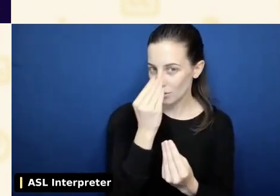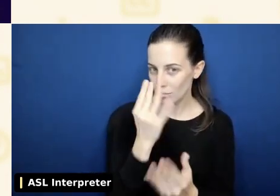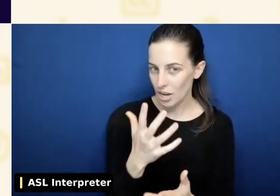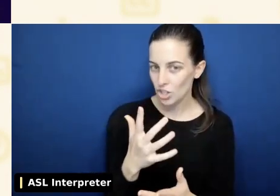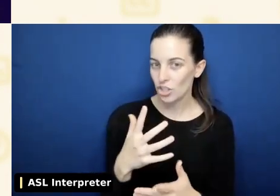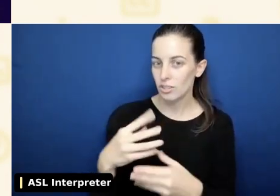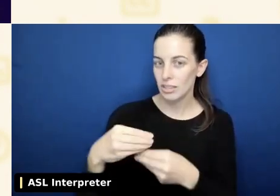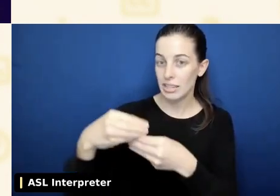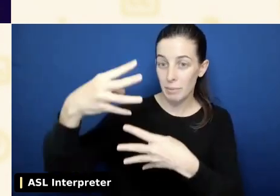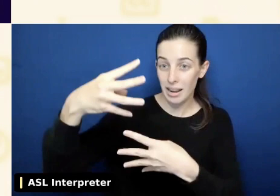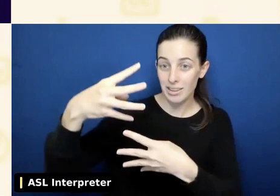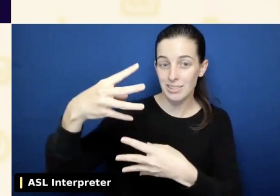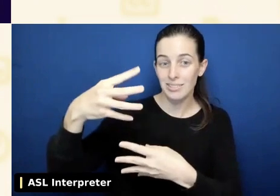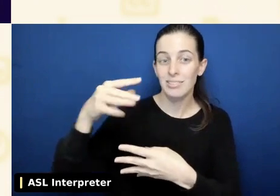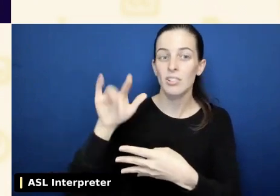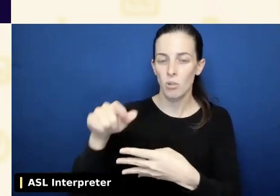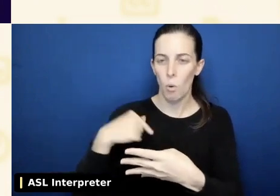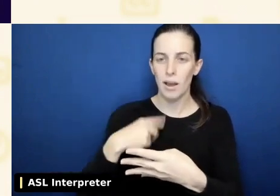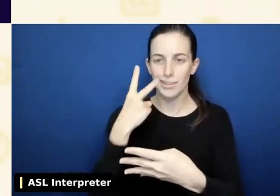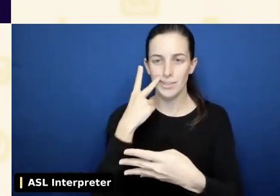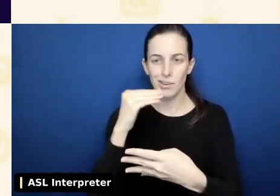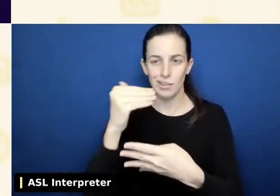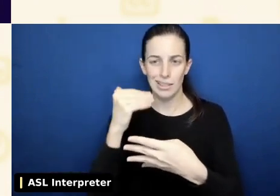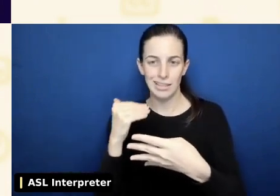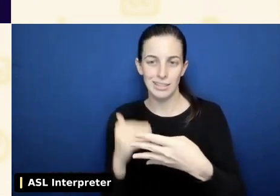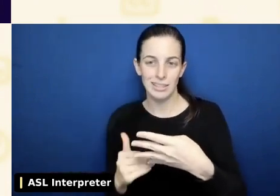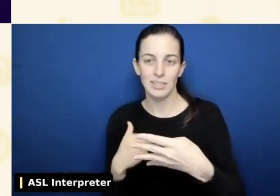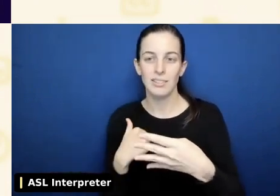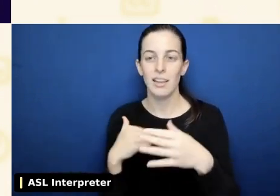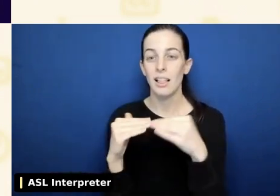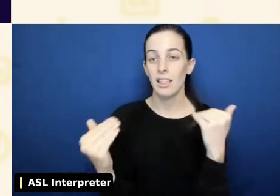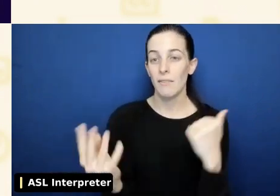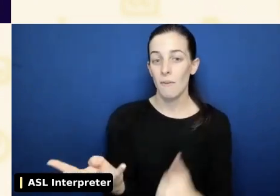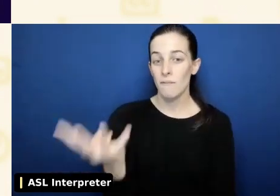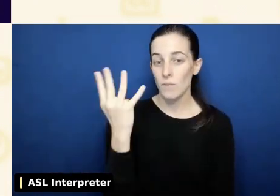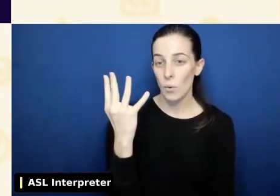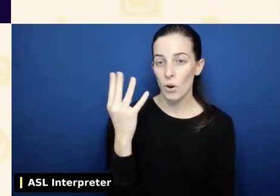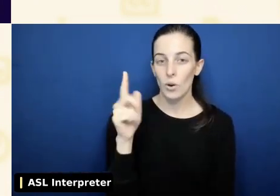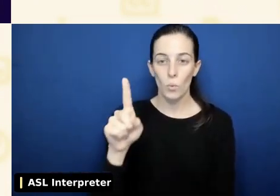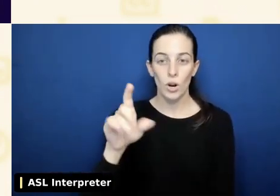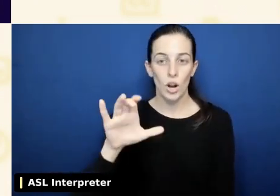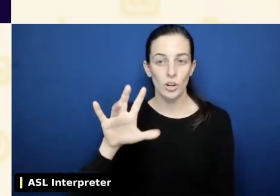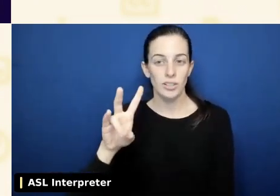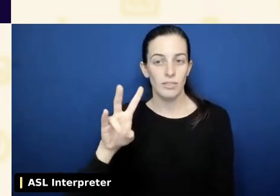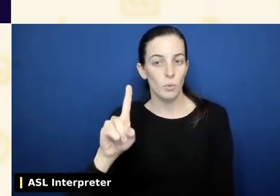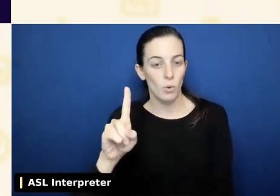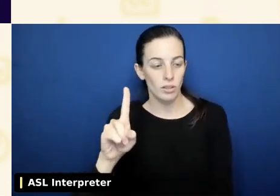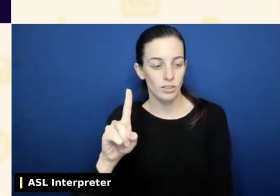I expanded the list of issues over here. [Screen Reader Voice] We have the issue ID.